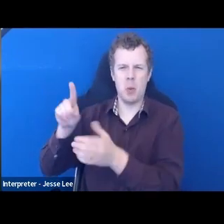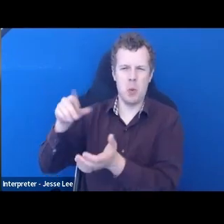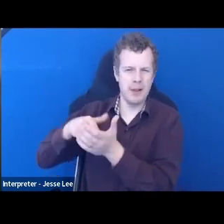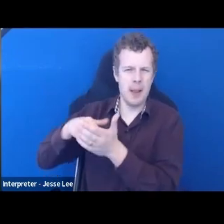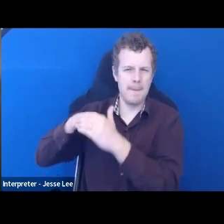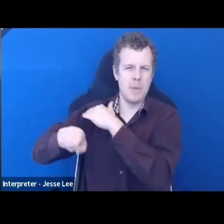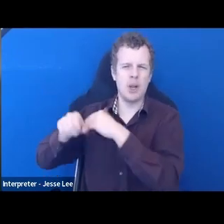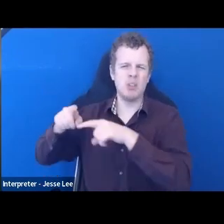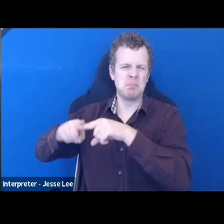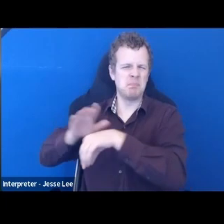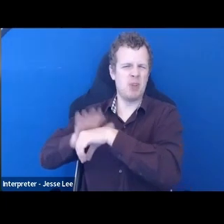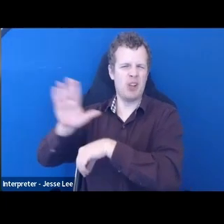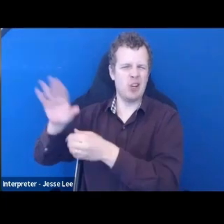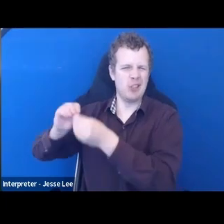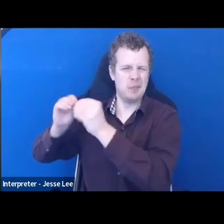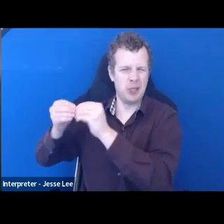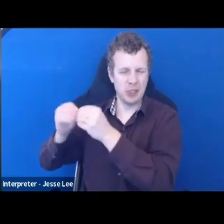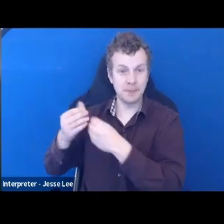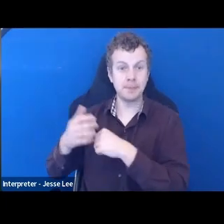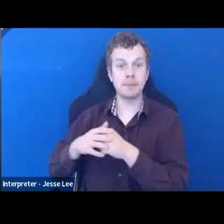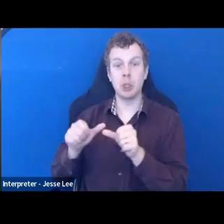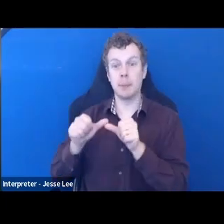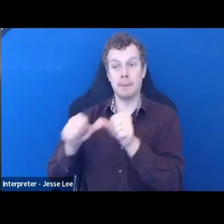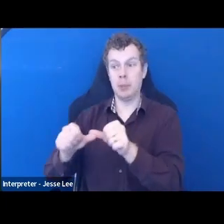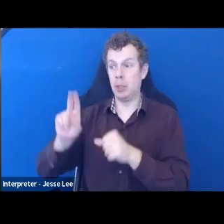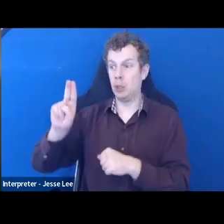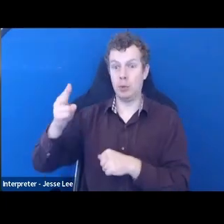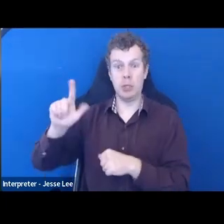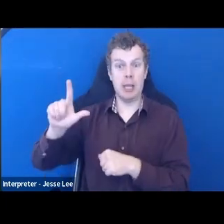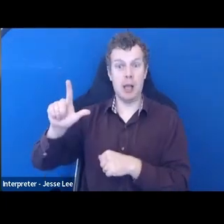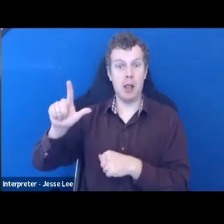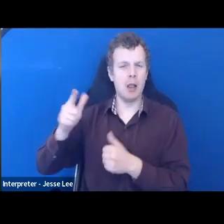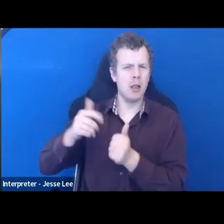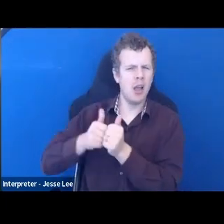And permanent unilateral hearing loss, the prevalence of that will depend based -